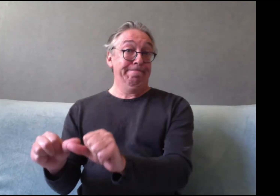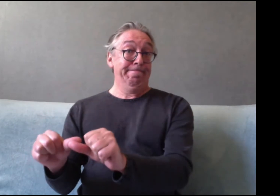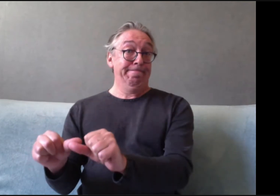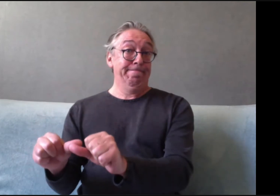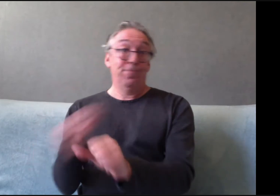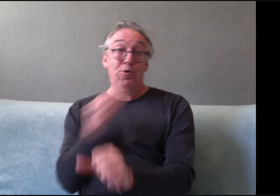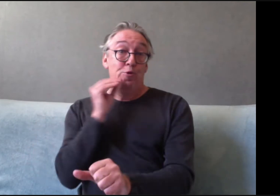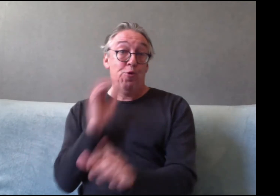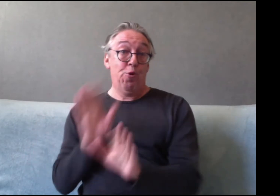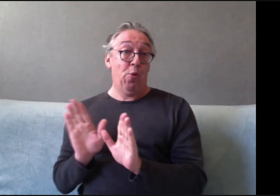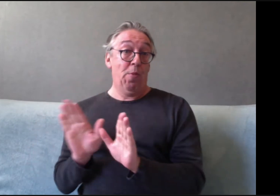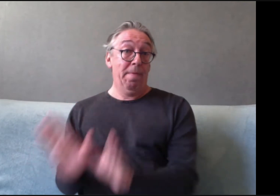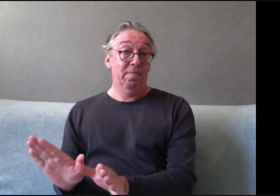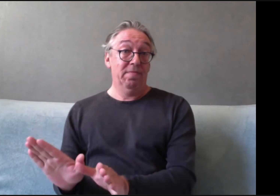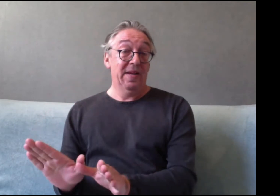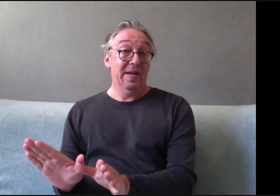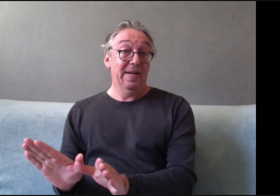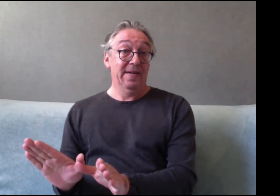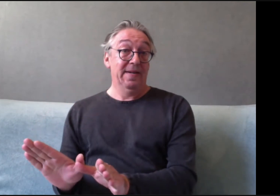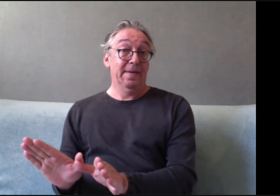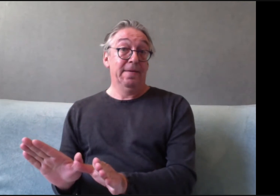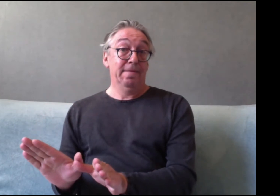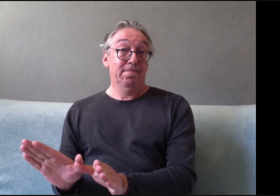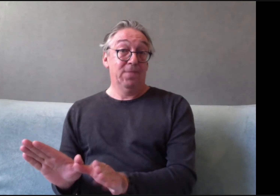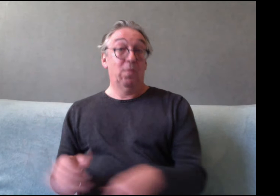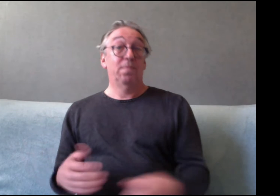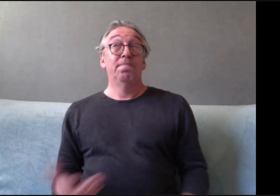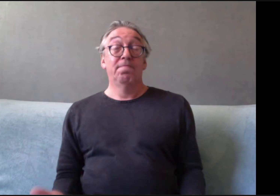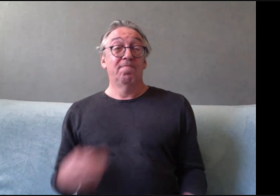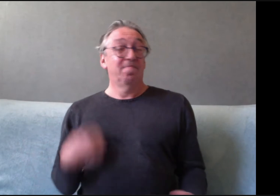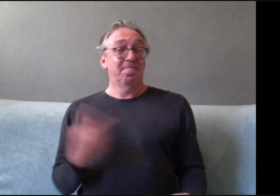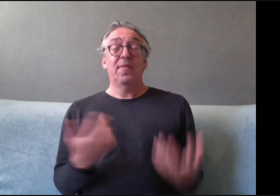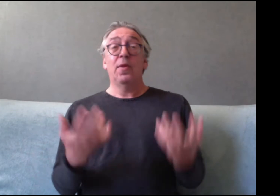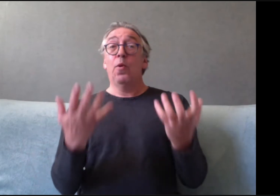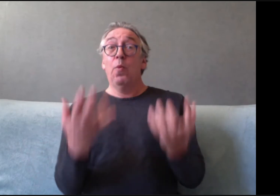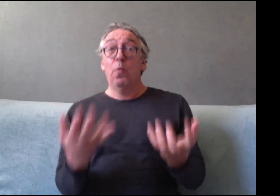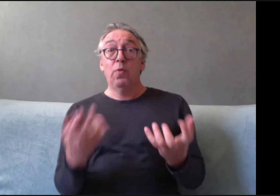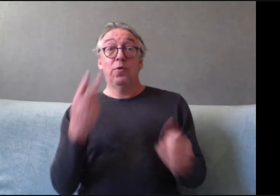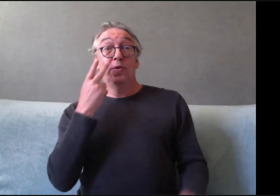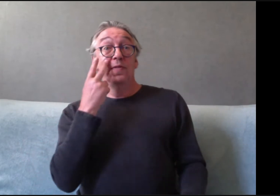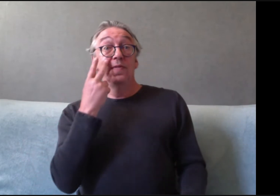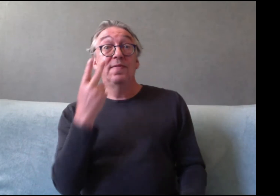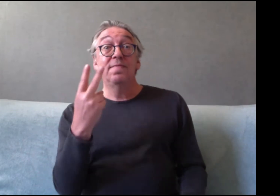And we need to ensure businesses can still ensure the remote access to work